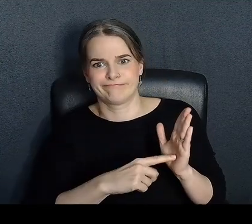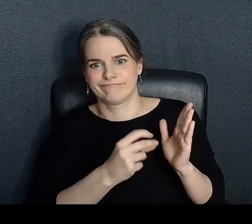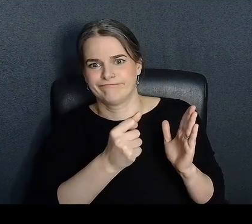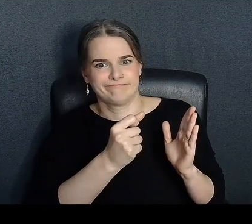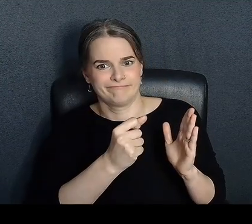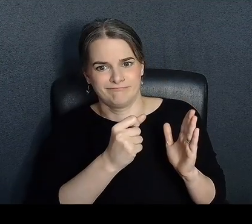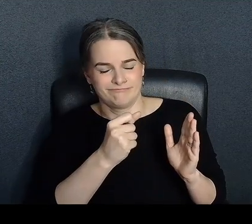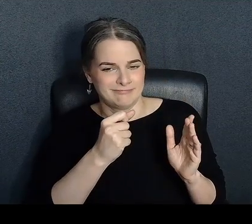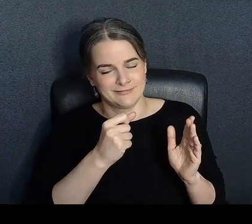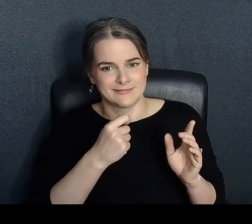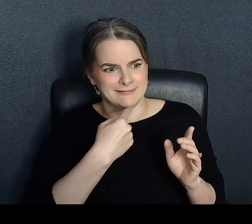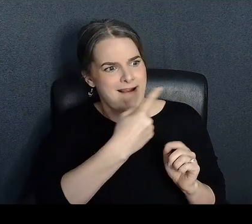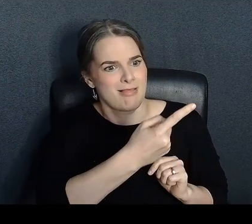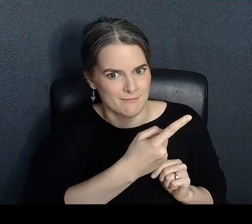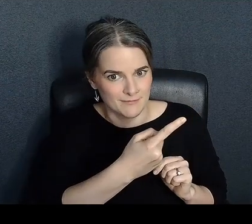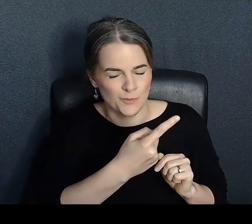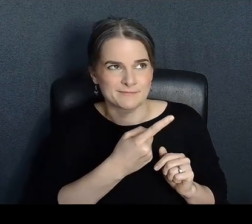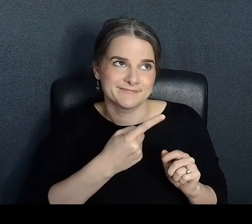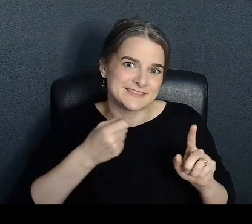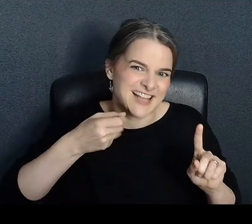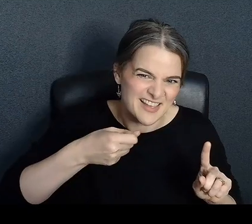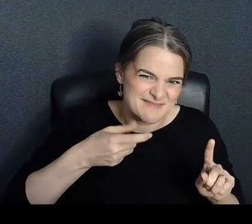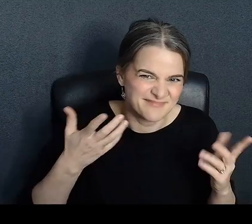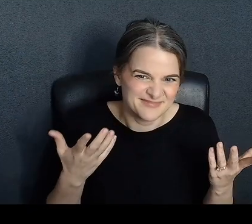It can reduce job performance and it